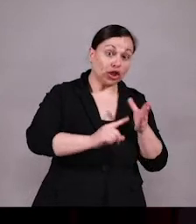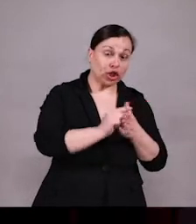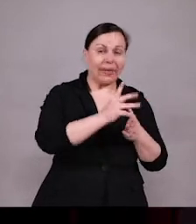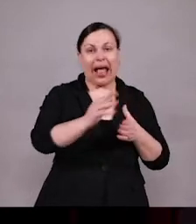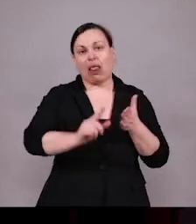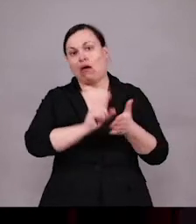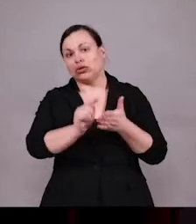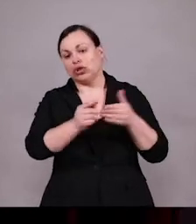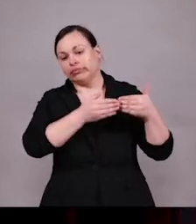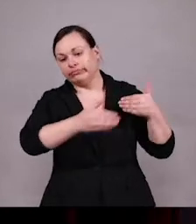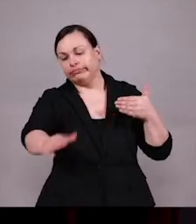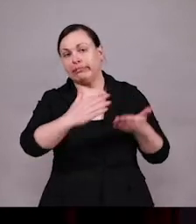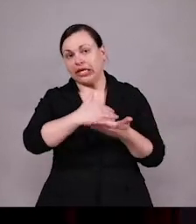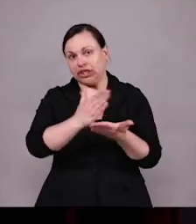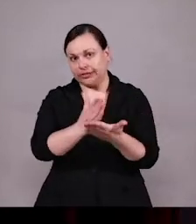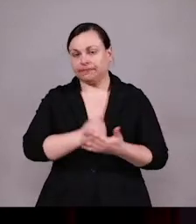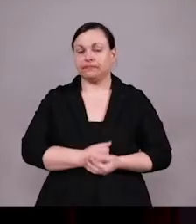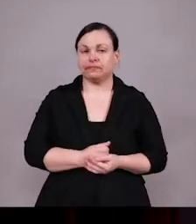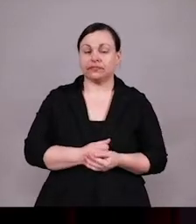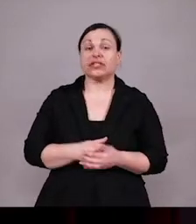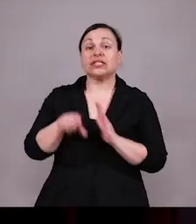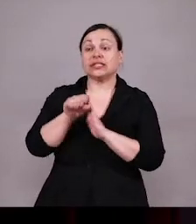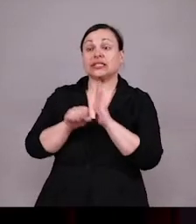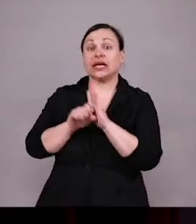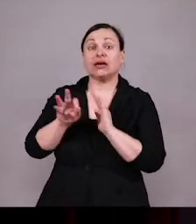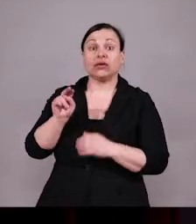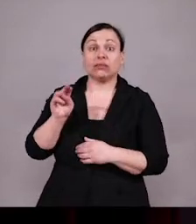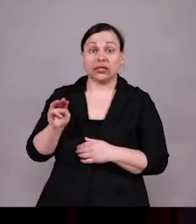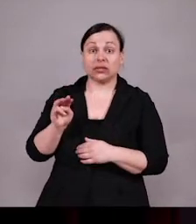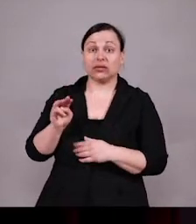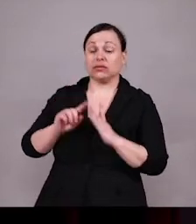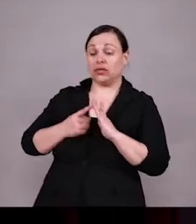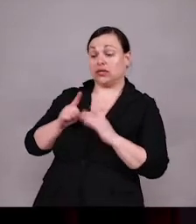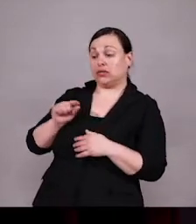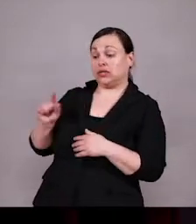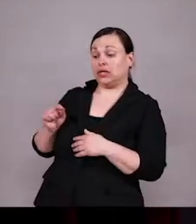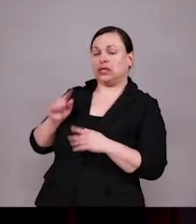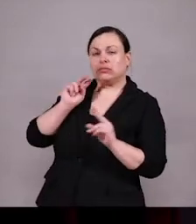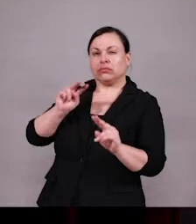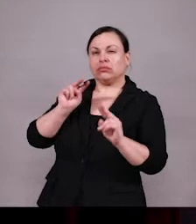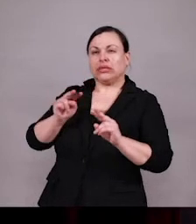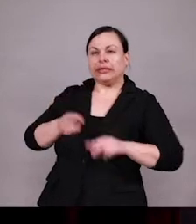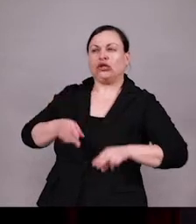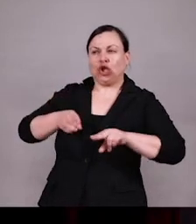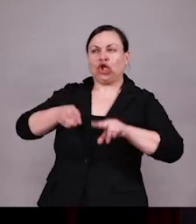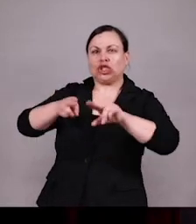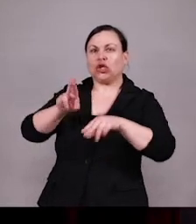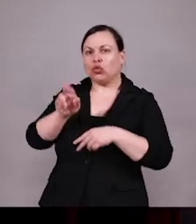The State of New Mexico, which started 2020 looking at encouraging increases in revenues and state